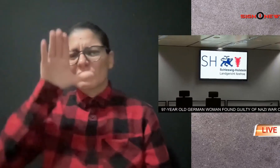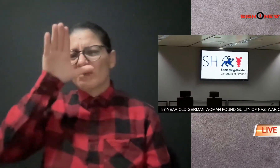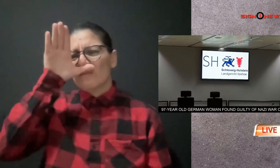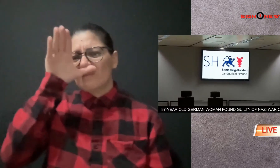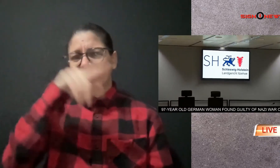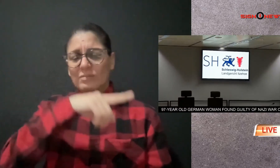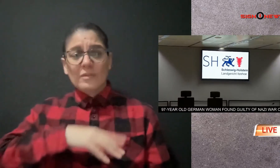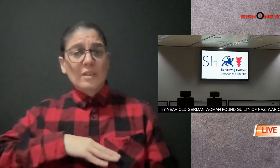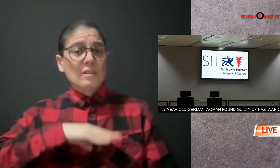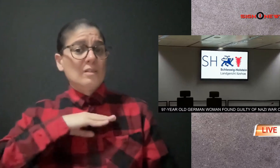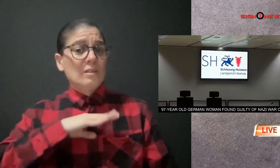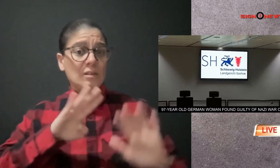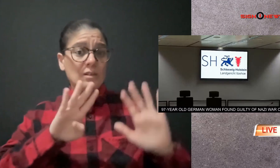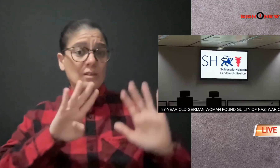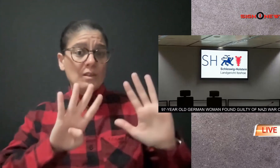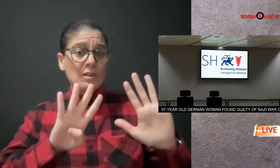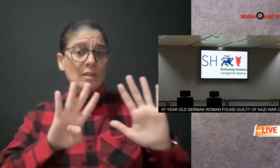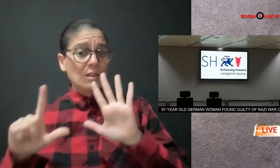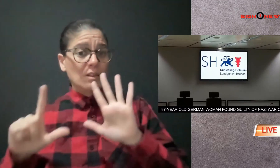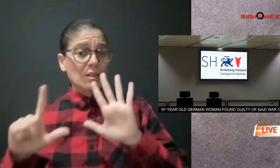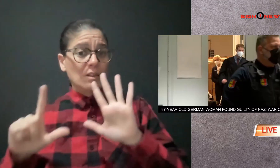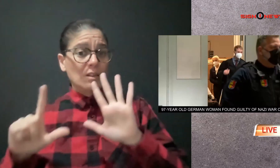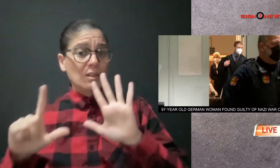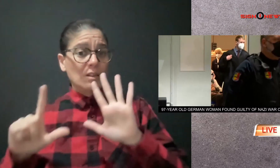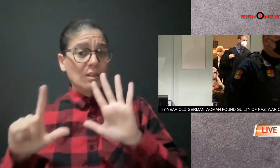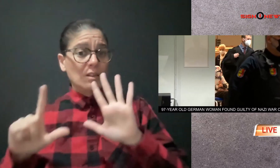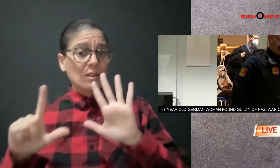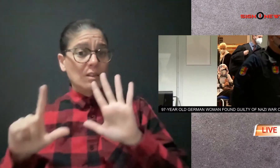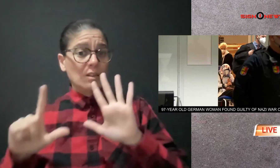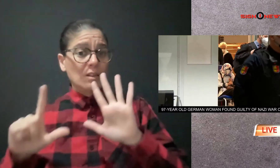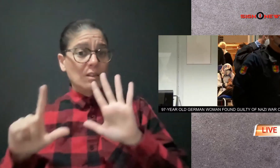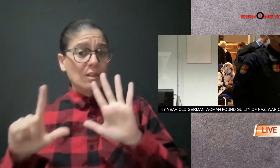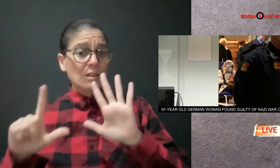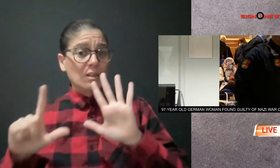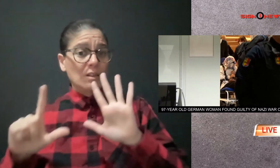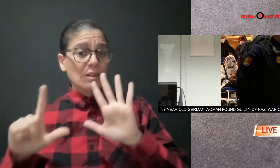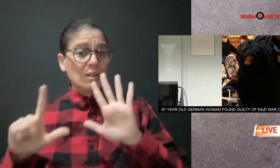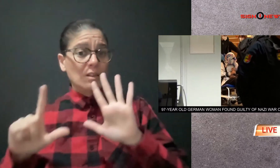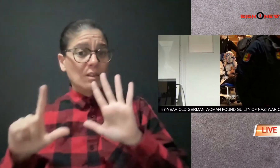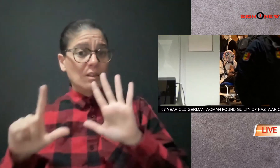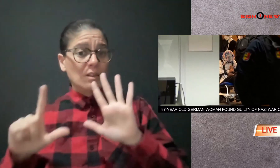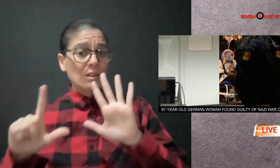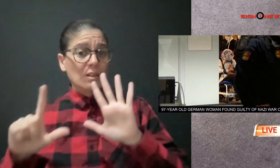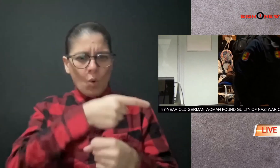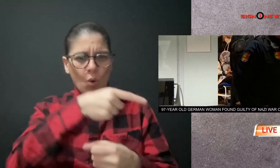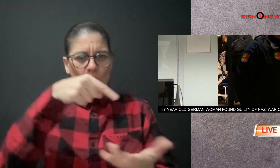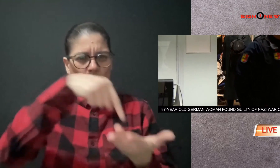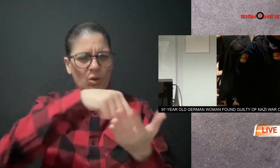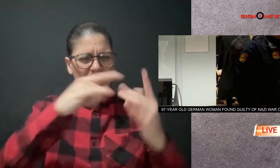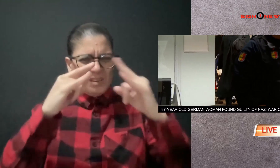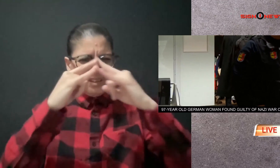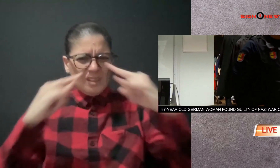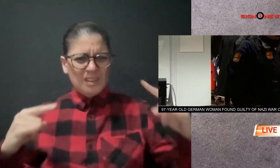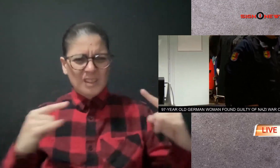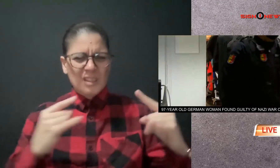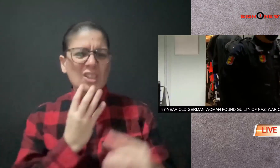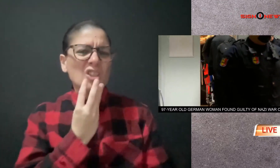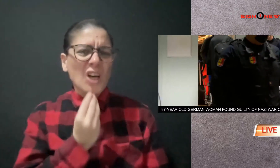German courts found a 97-year-old former Nazi secretary guilty of war crimes in one of the